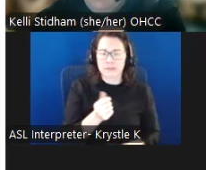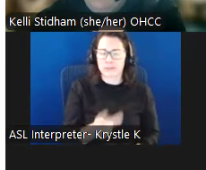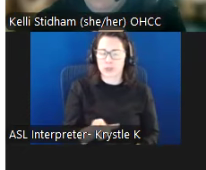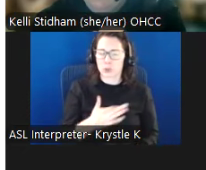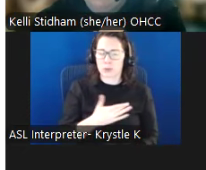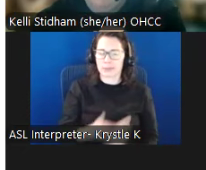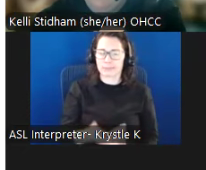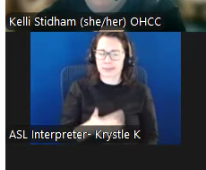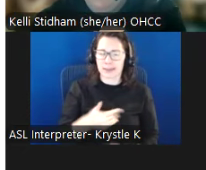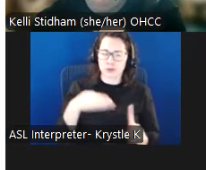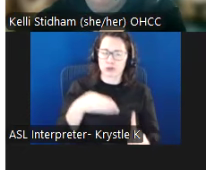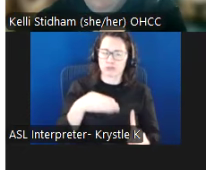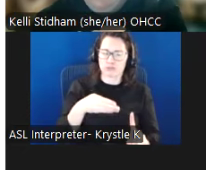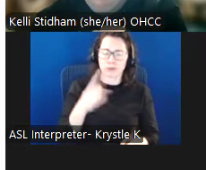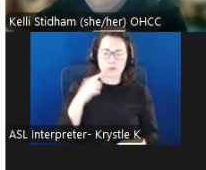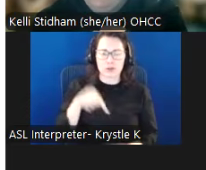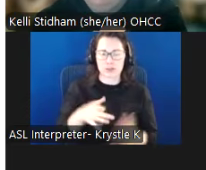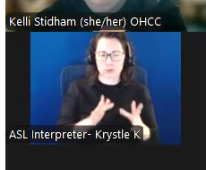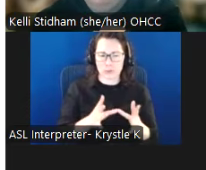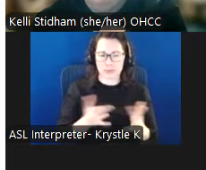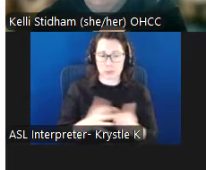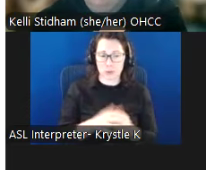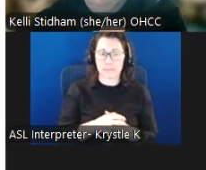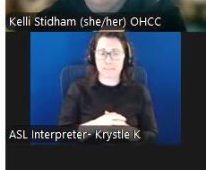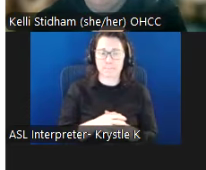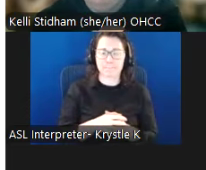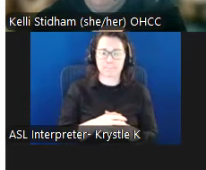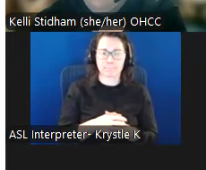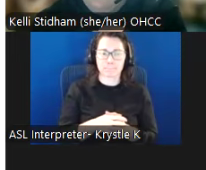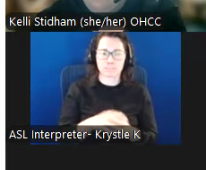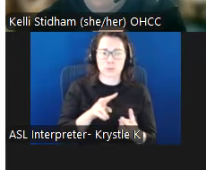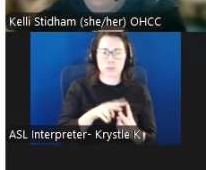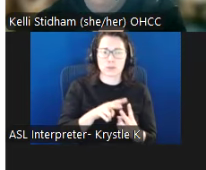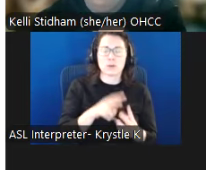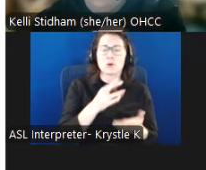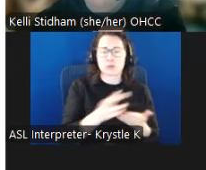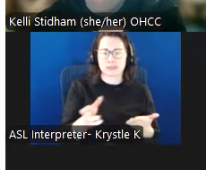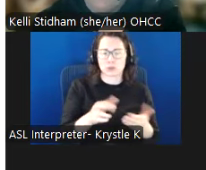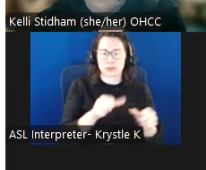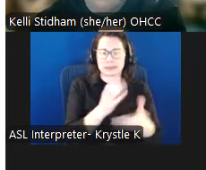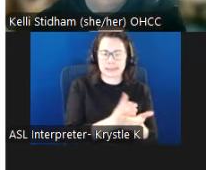go on this web page and that is um the